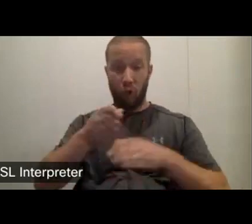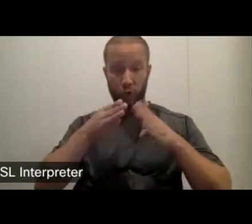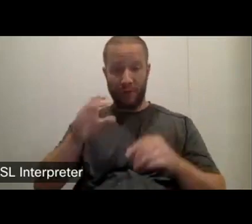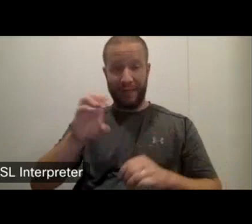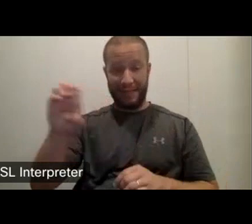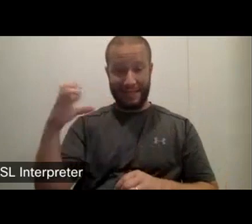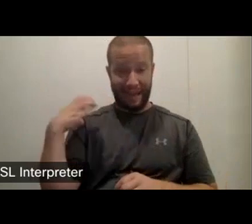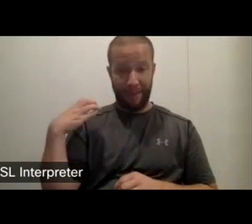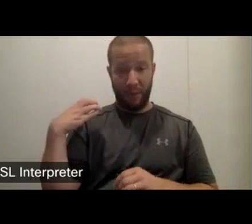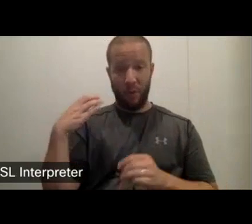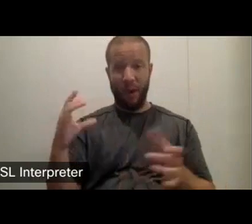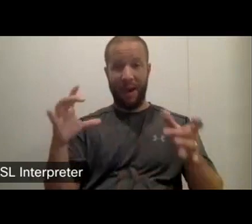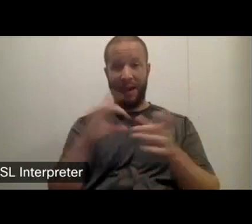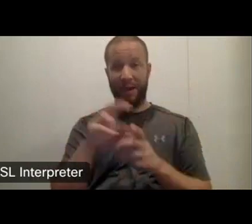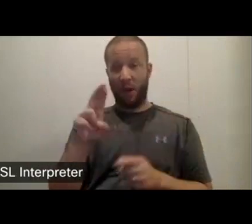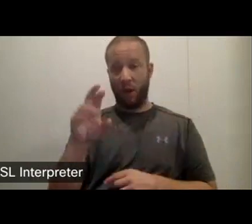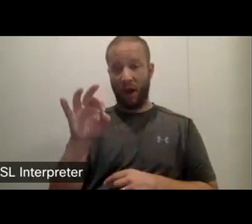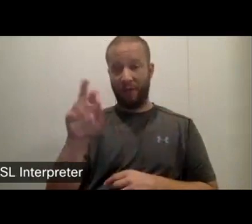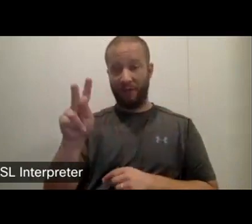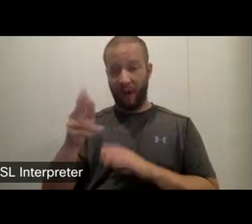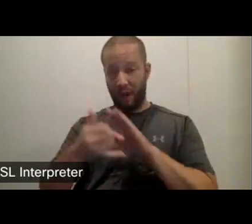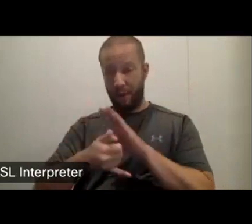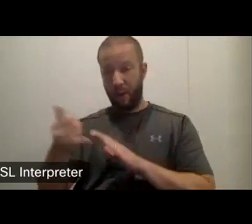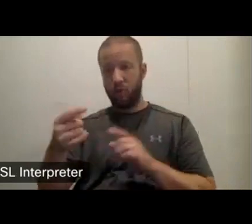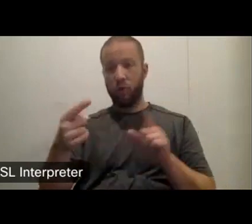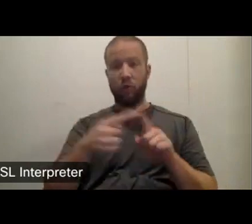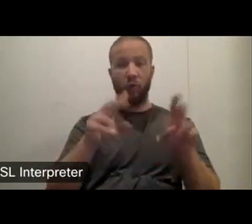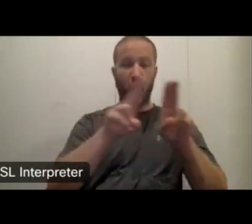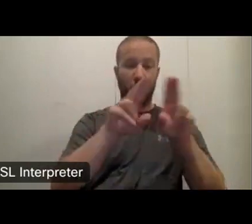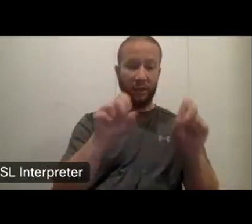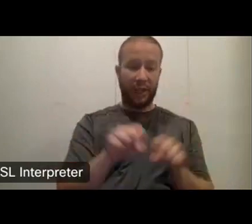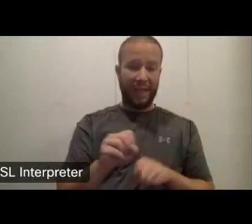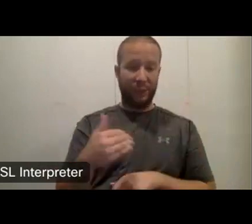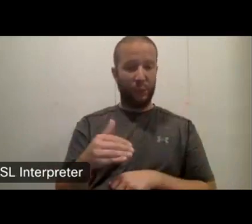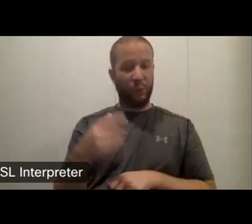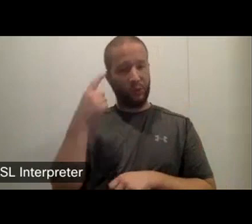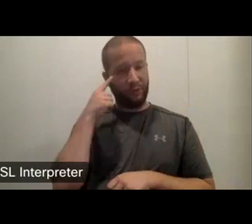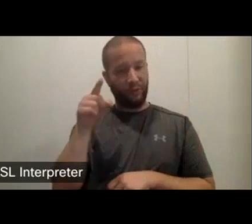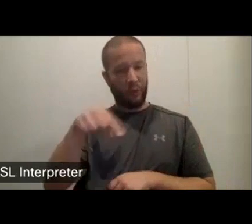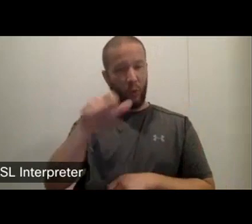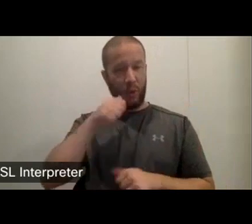that connects RFK Metro stop with Union Station I think for more six residents which I am one of I